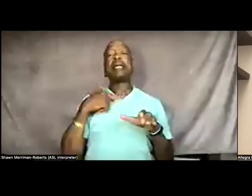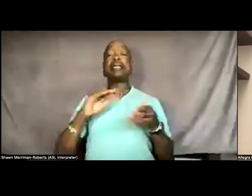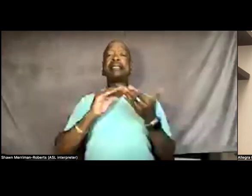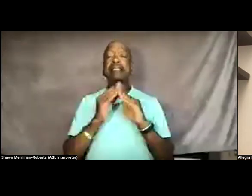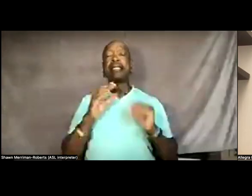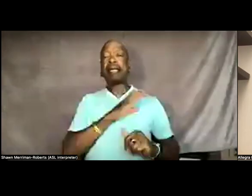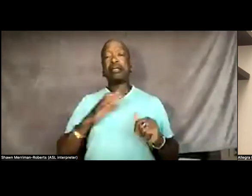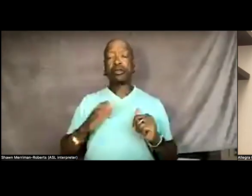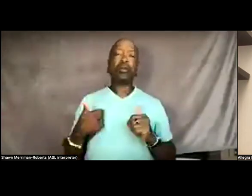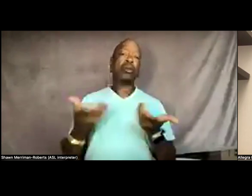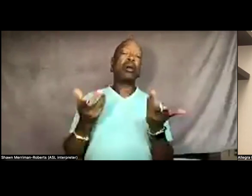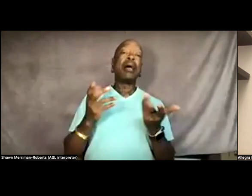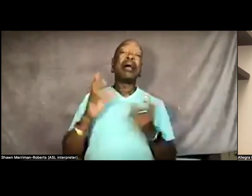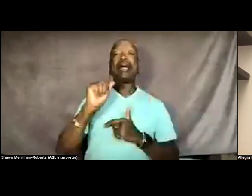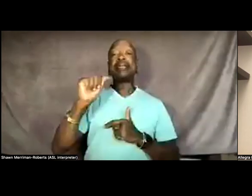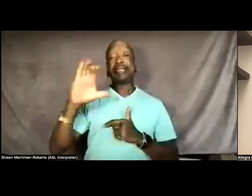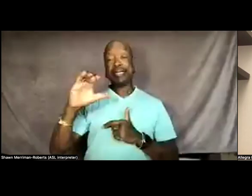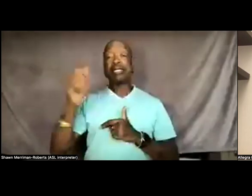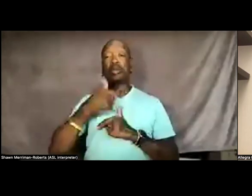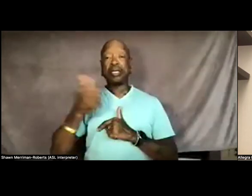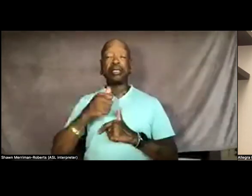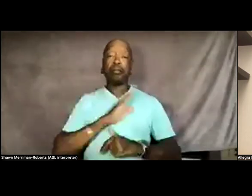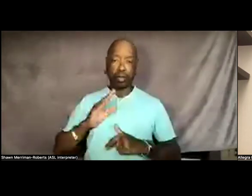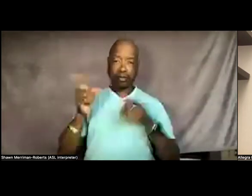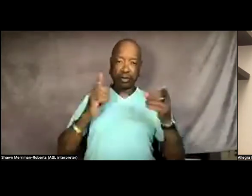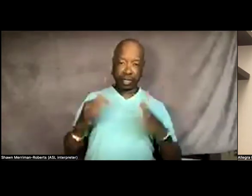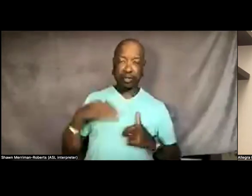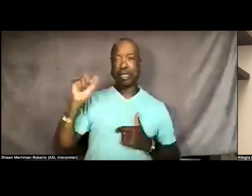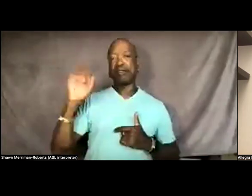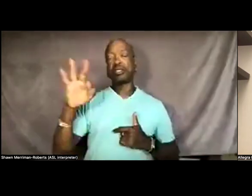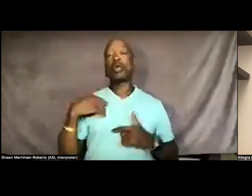Bart board of directors the San Francisco Health commission and Alameda County health department